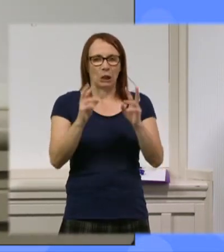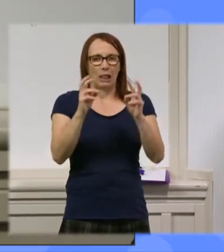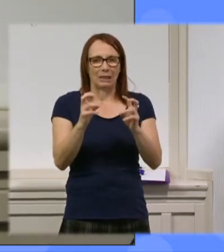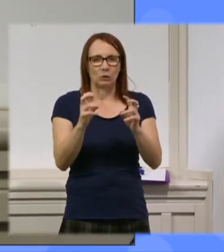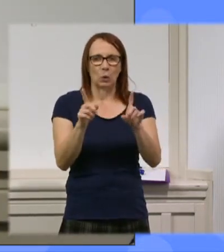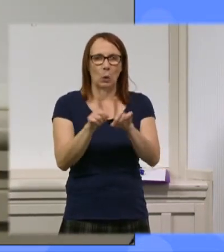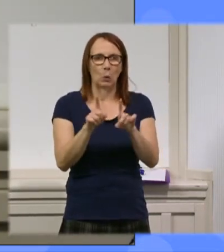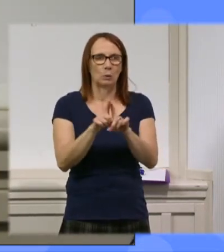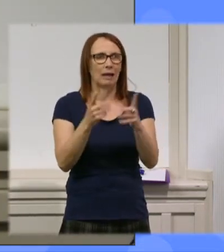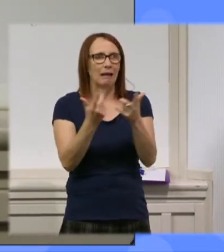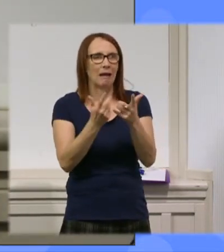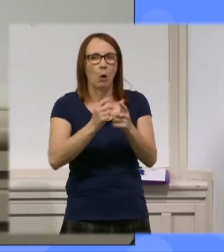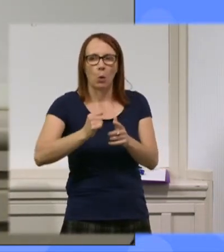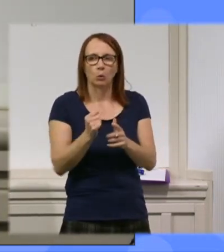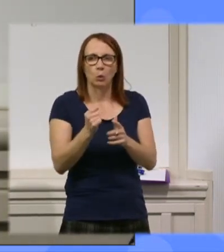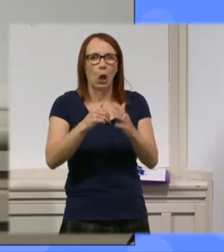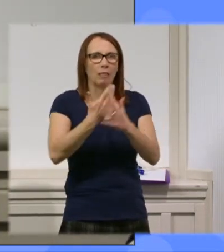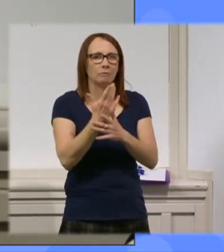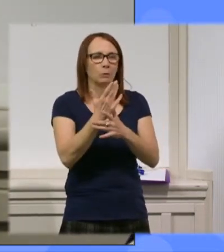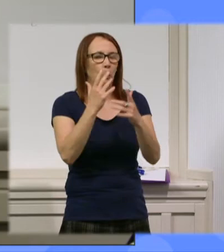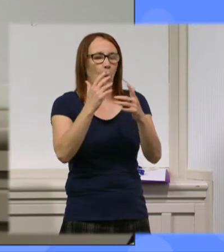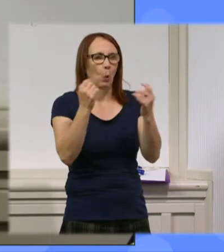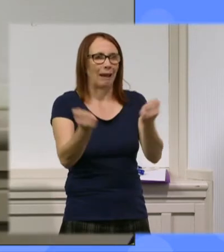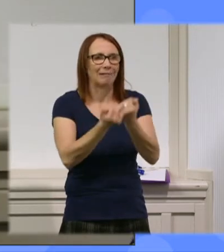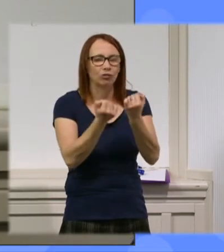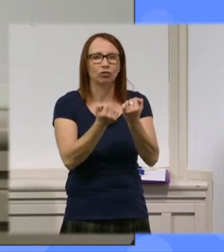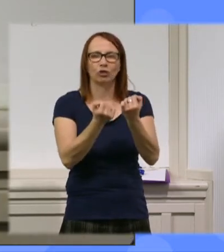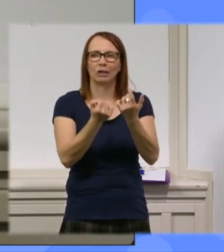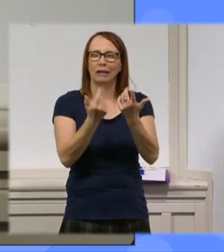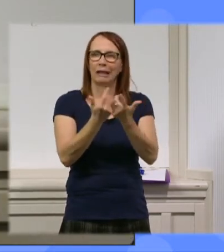re-energizing Scotland's manufacturing repurposing our assets and our companies